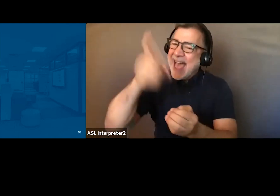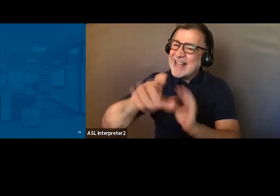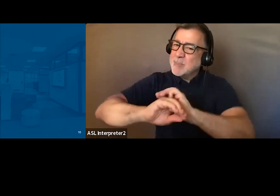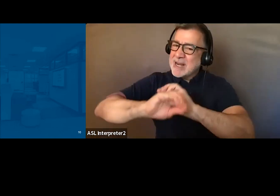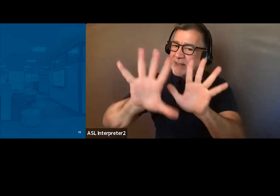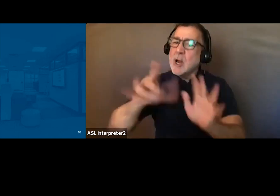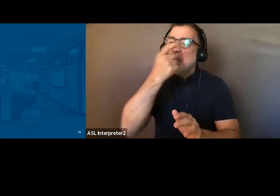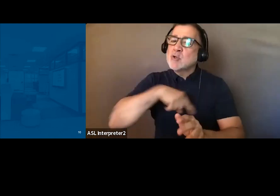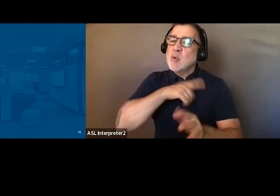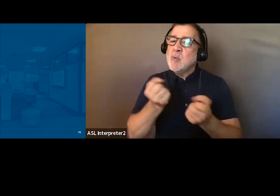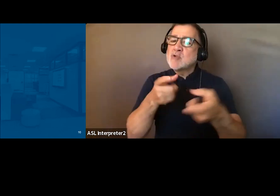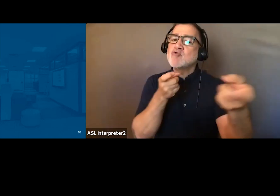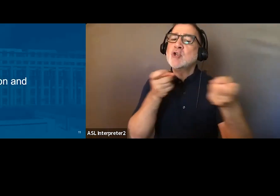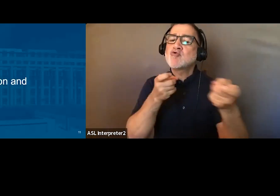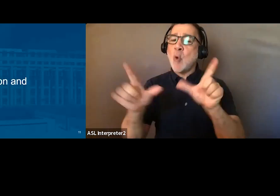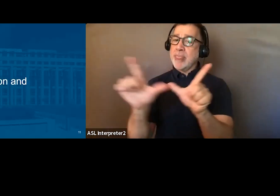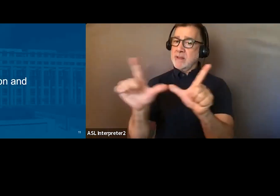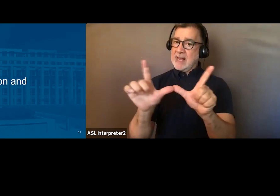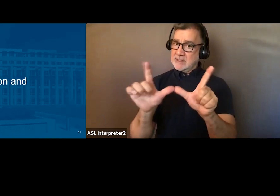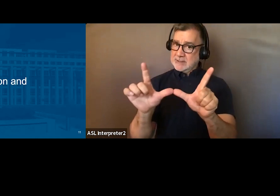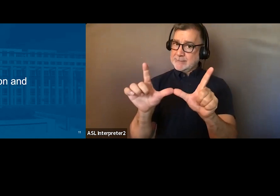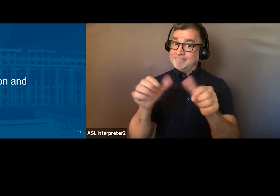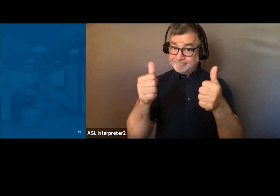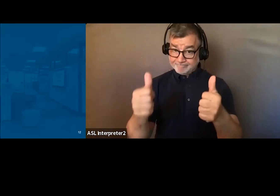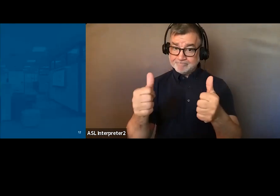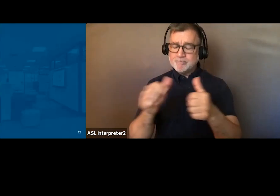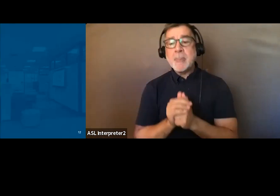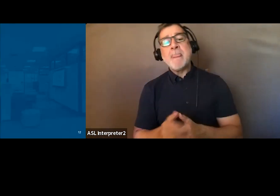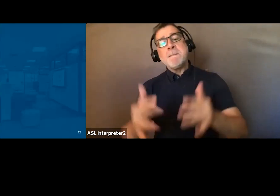What are we doing to prepare?